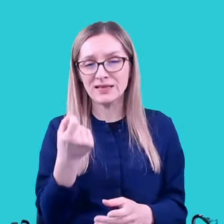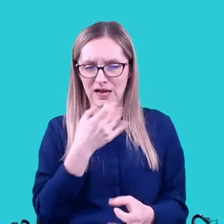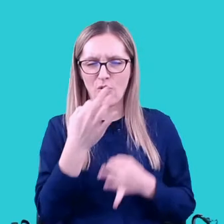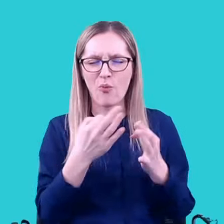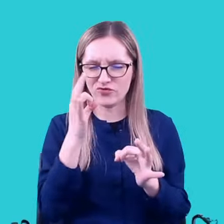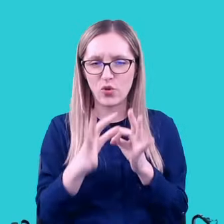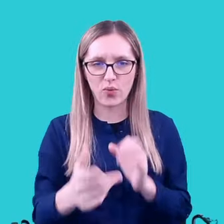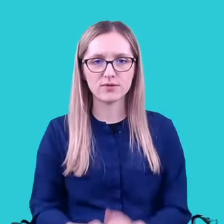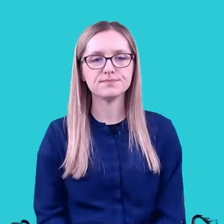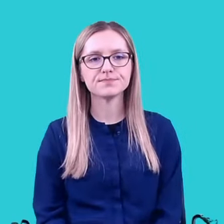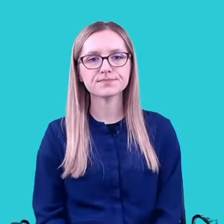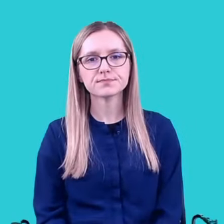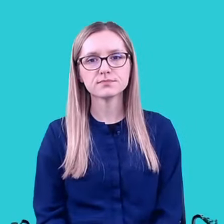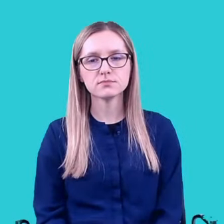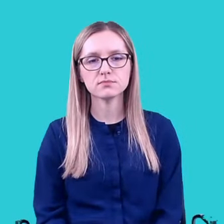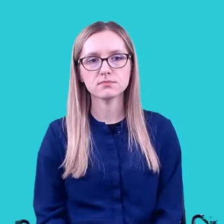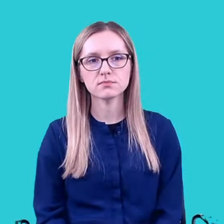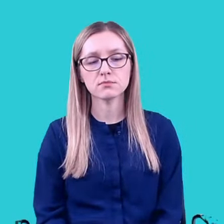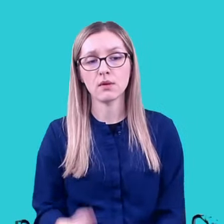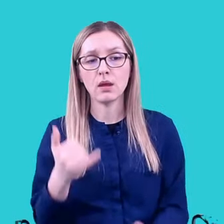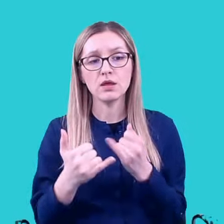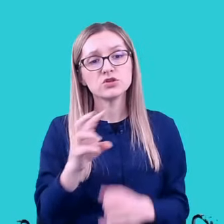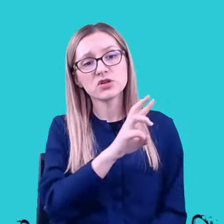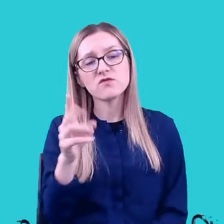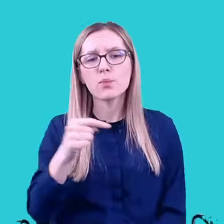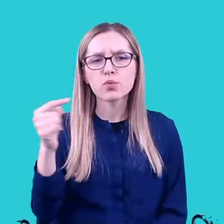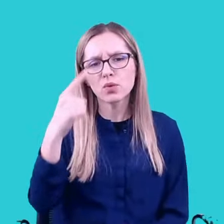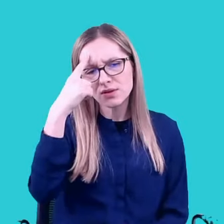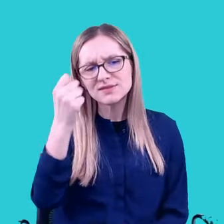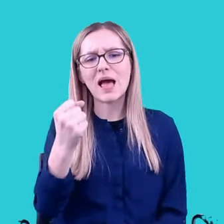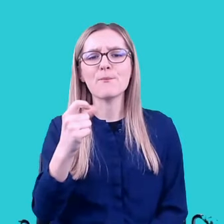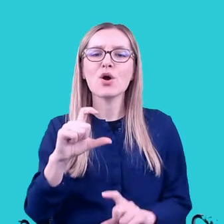If you were to remember something from this lecture,